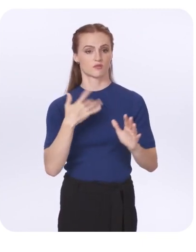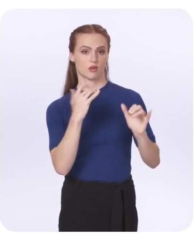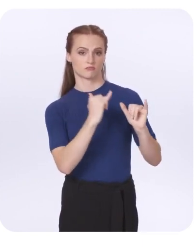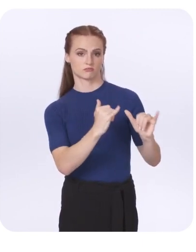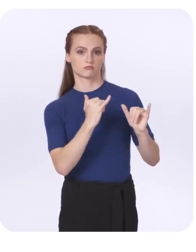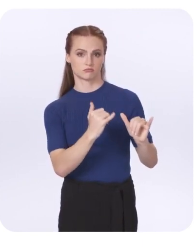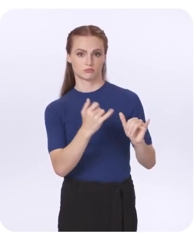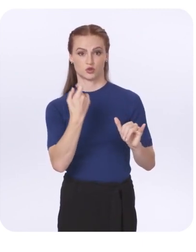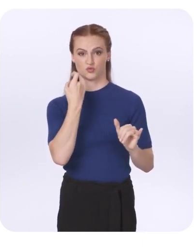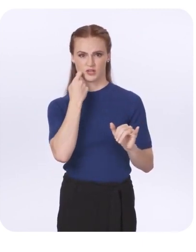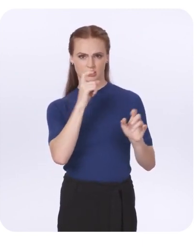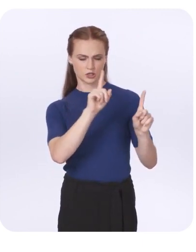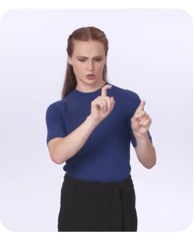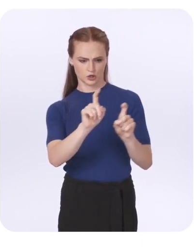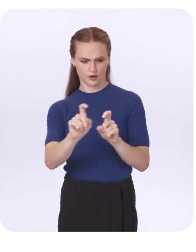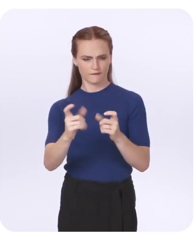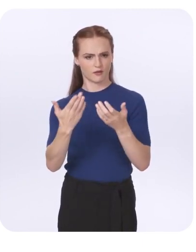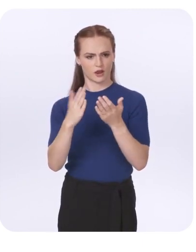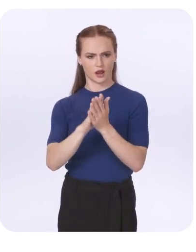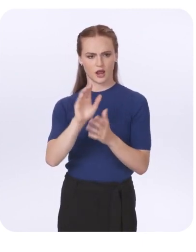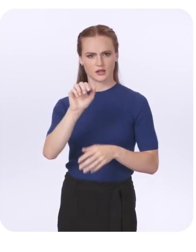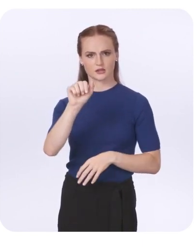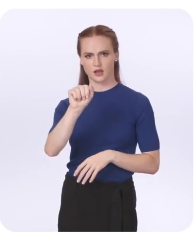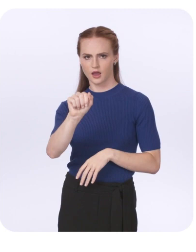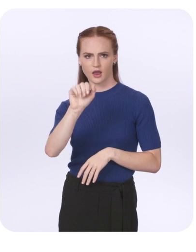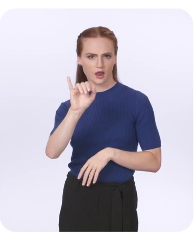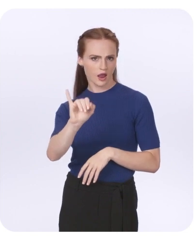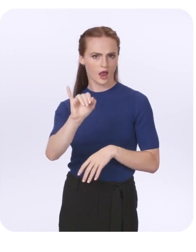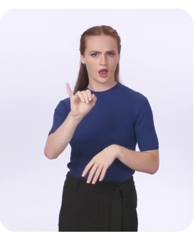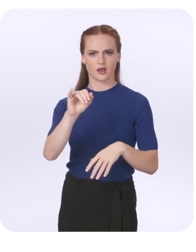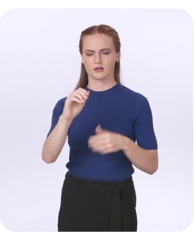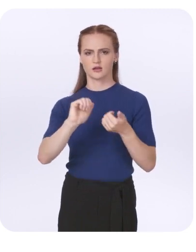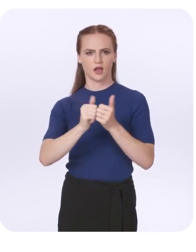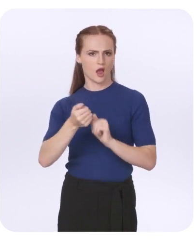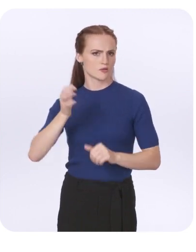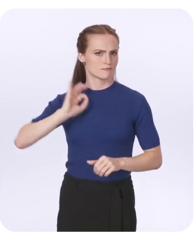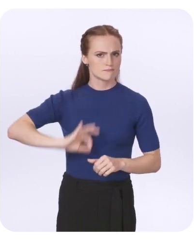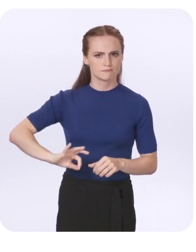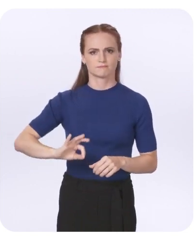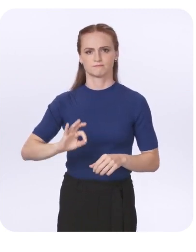increasing productivity is seen as the biggest benefit that developers have